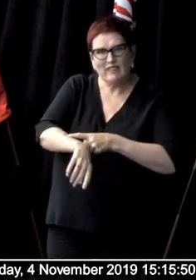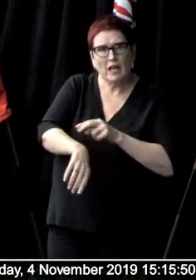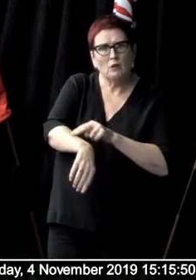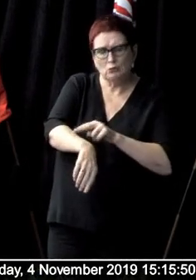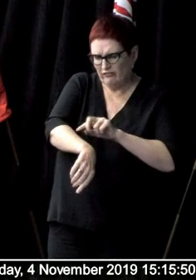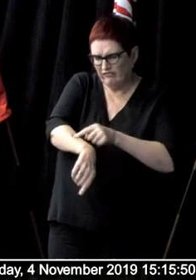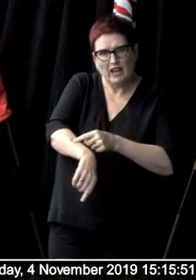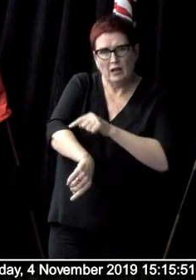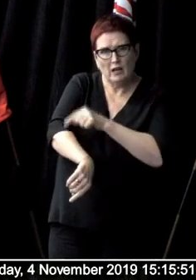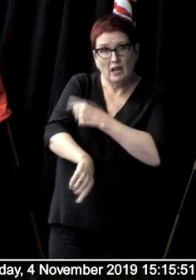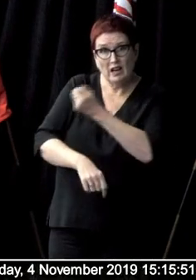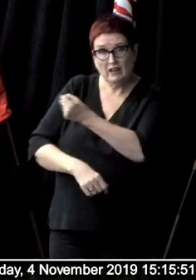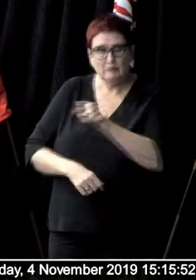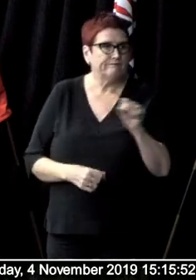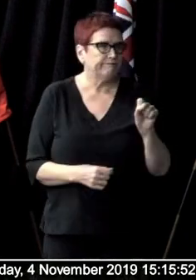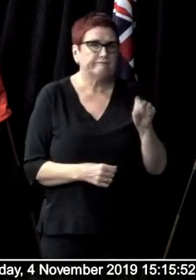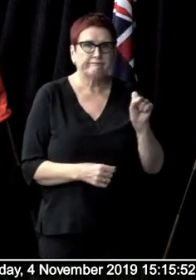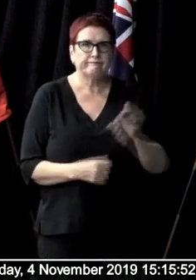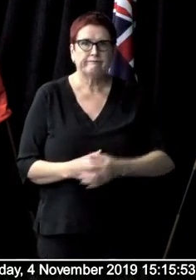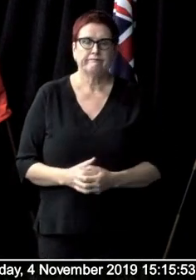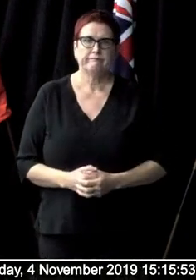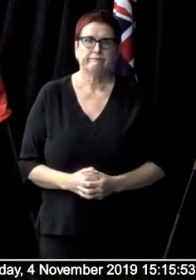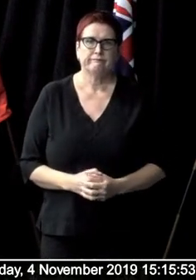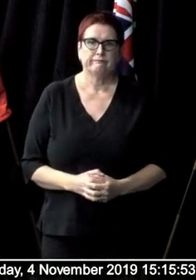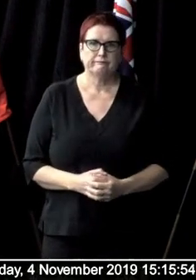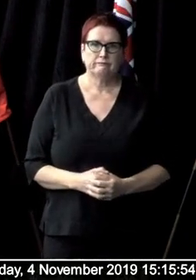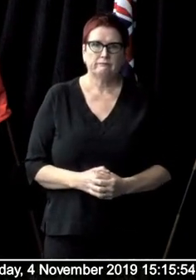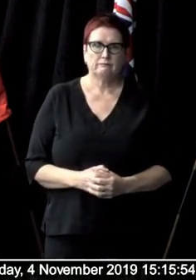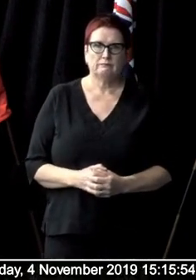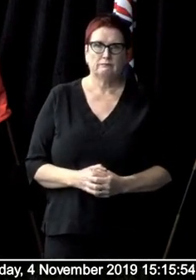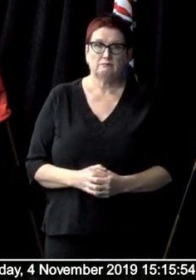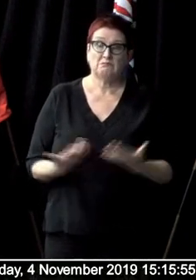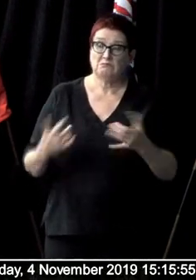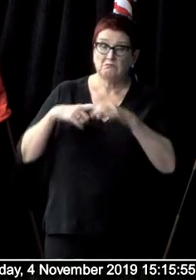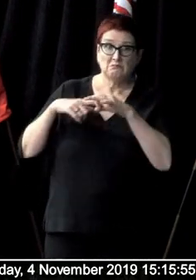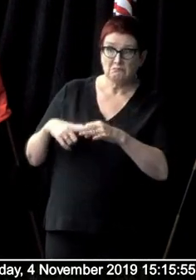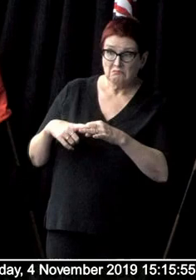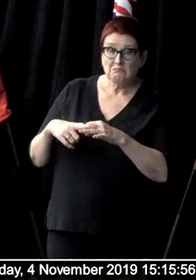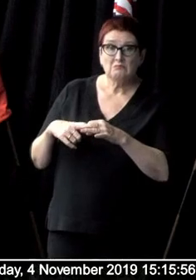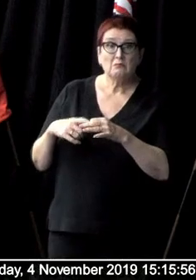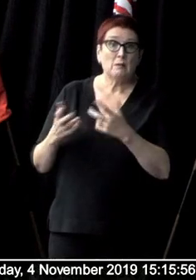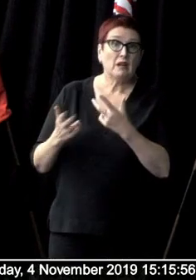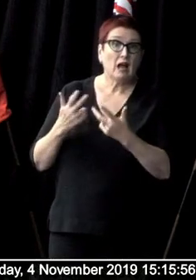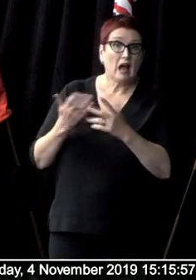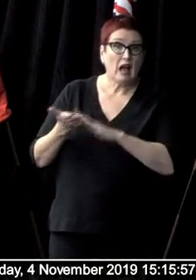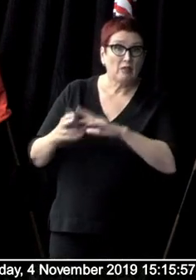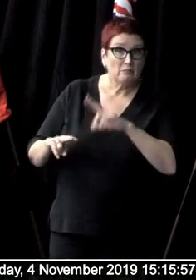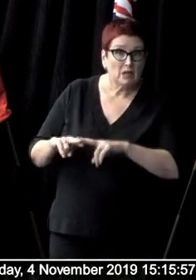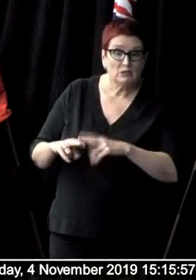Yes. Or that other parents or students have witnessed rough handling of the student?